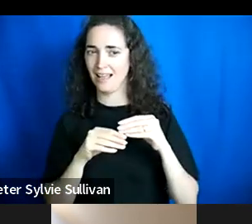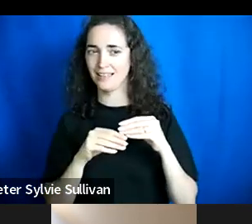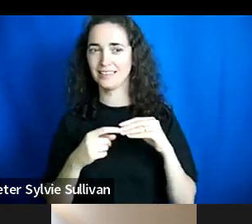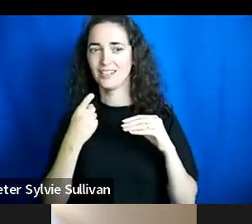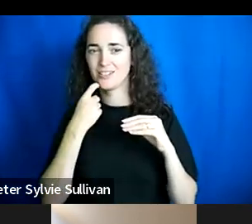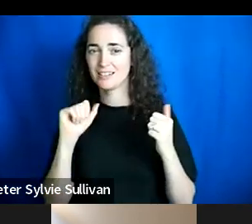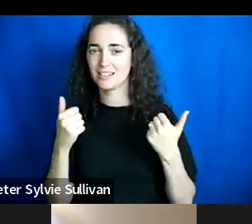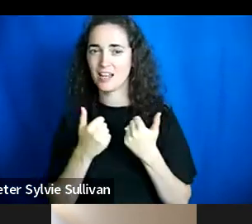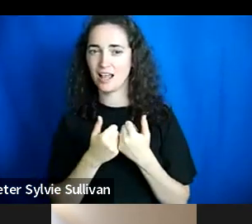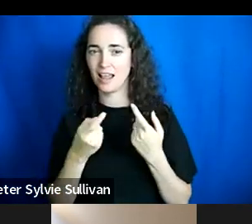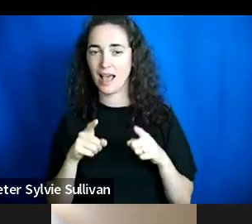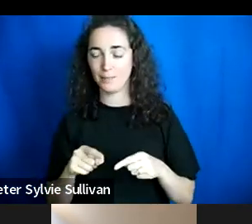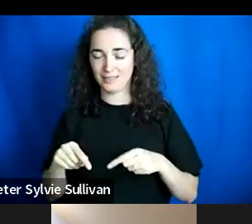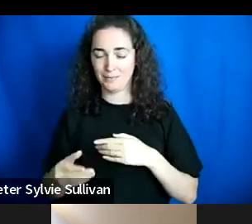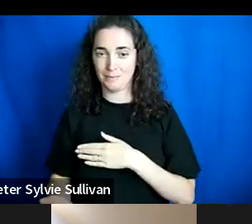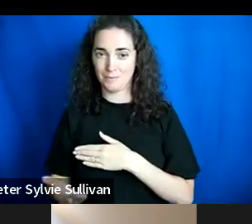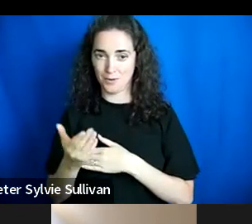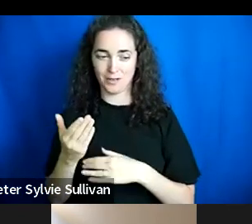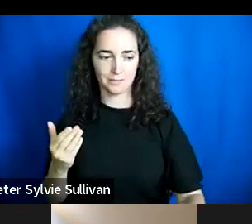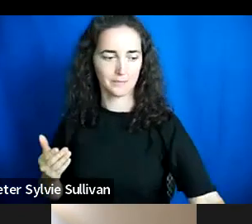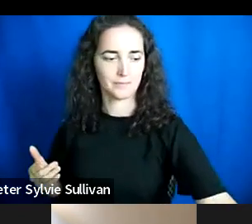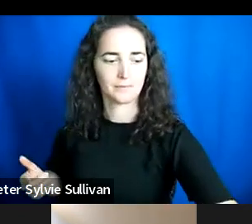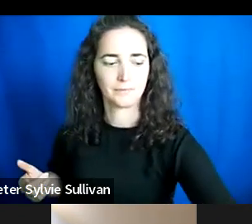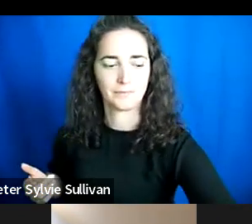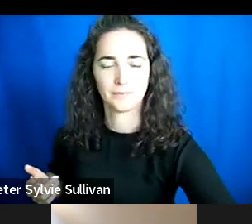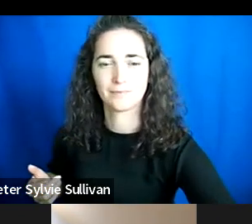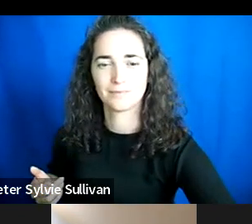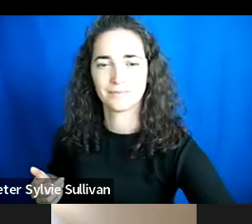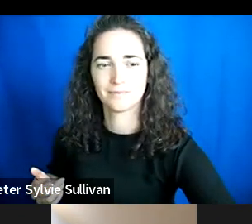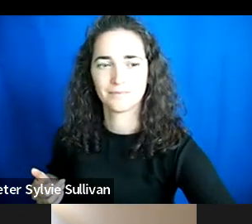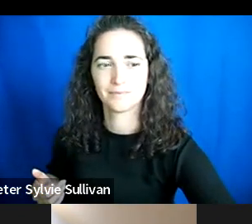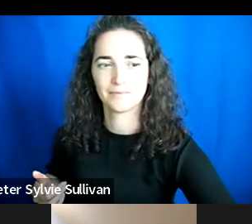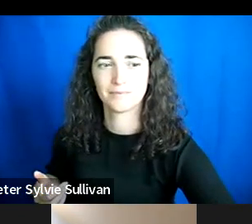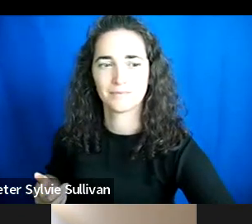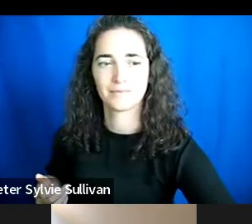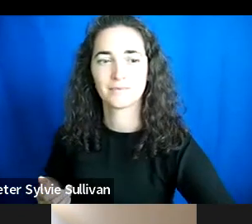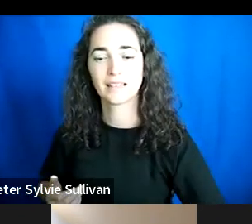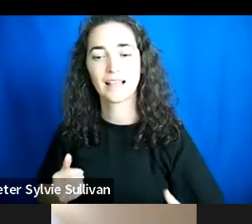This morning. just so you can have an idea of what we deal with.